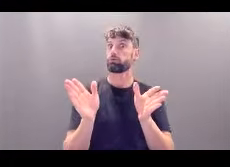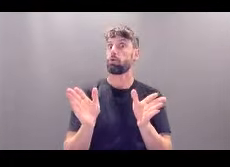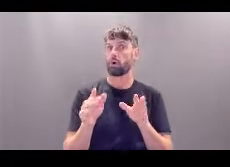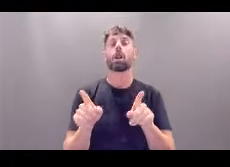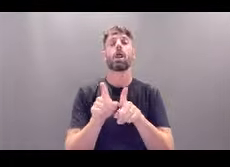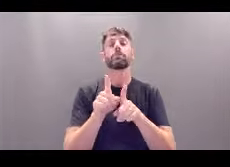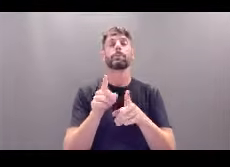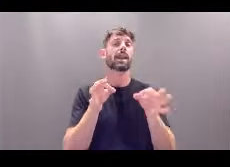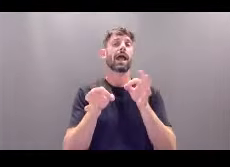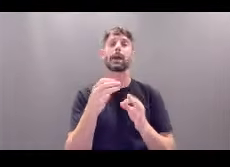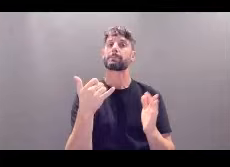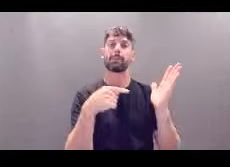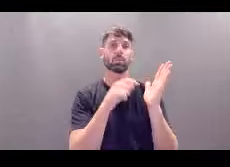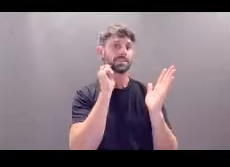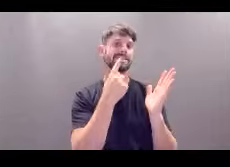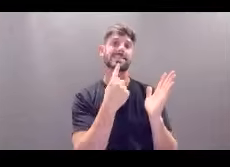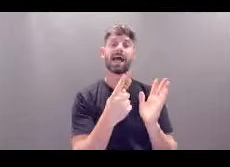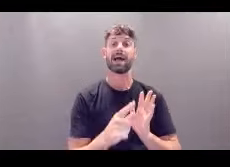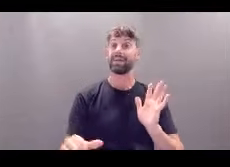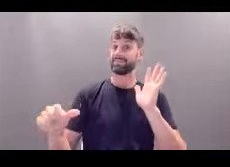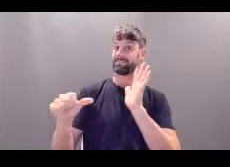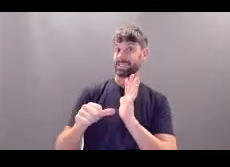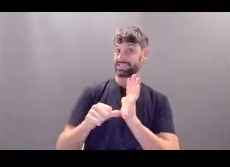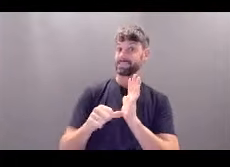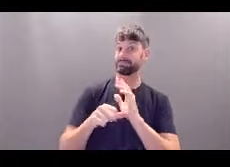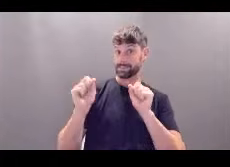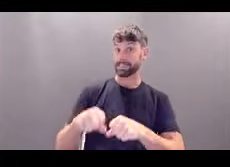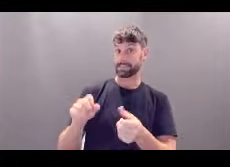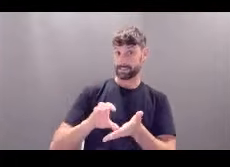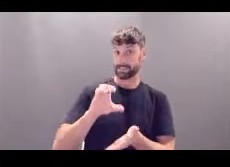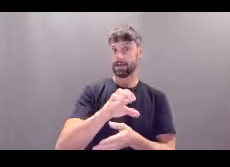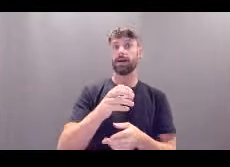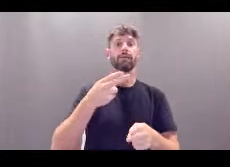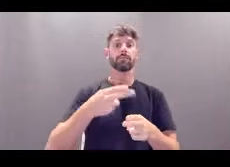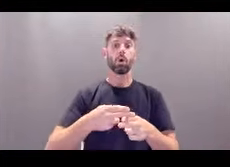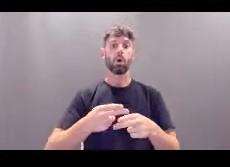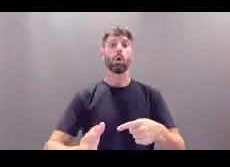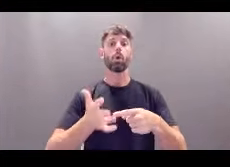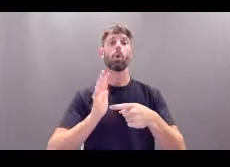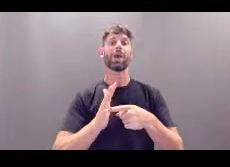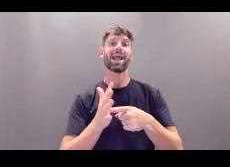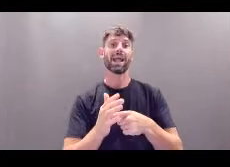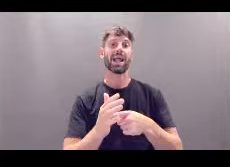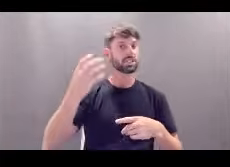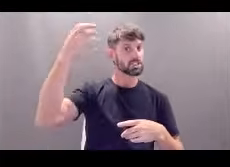funding provided for a wheeled shower commode with a price